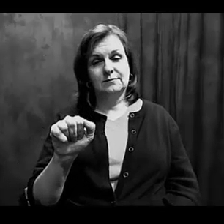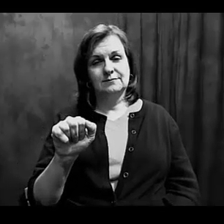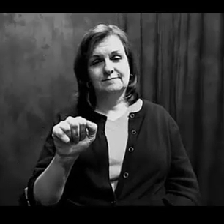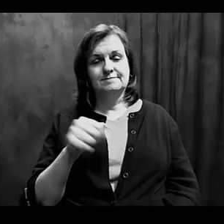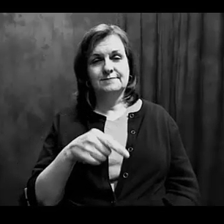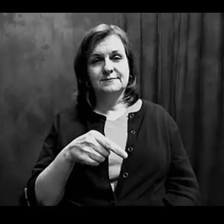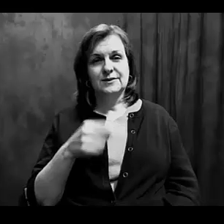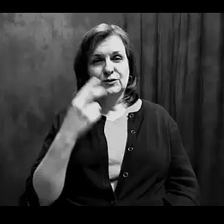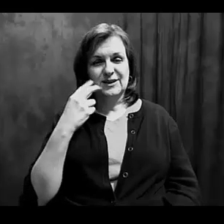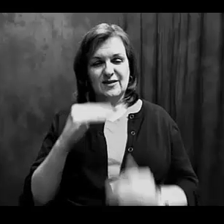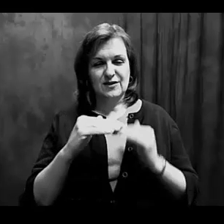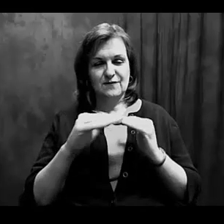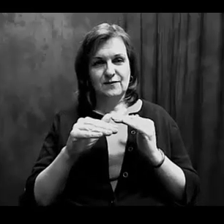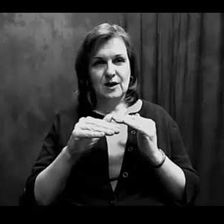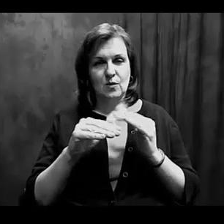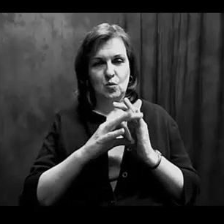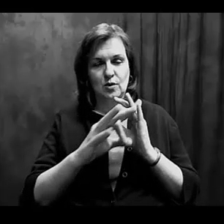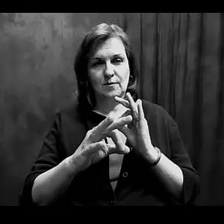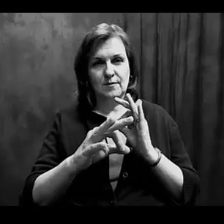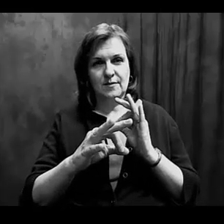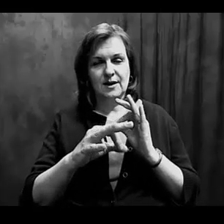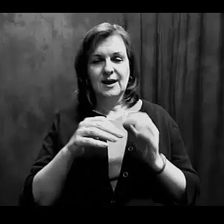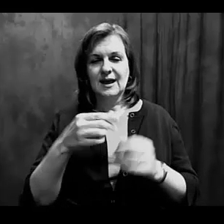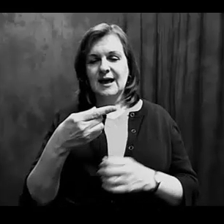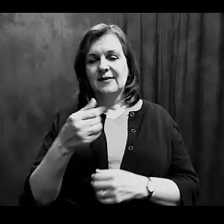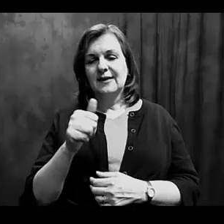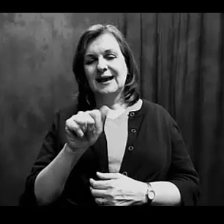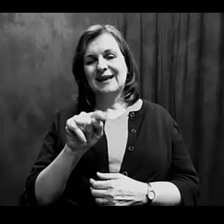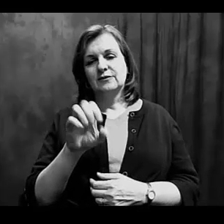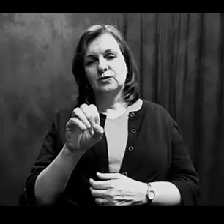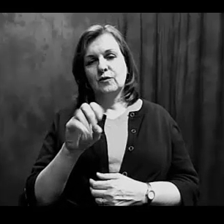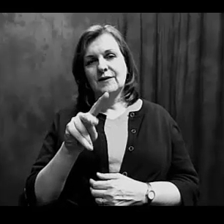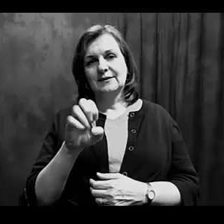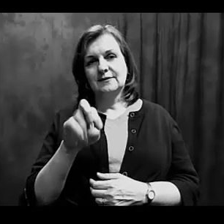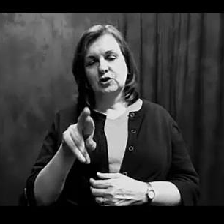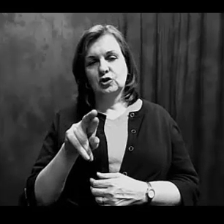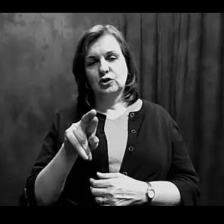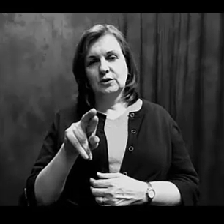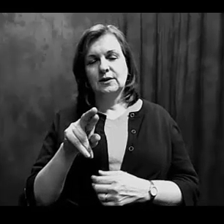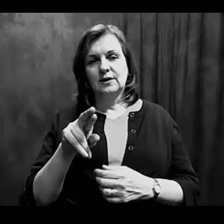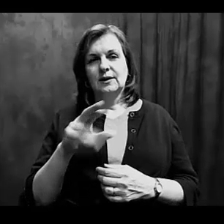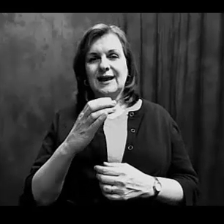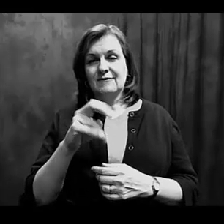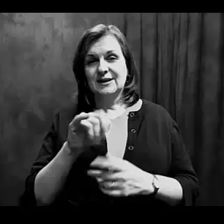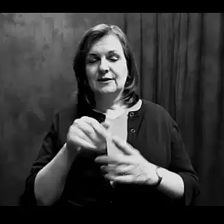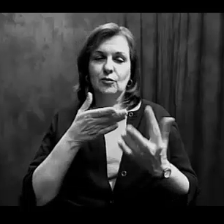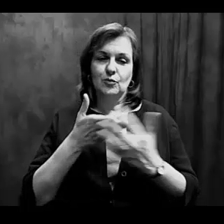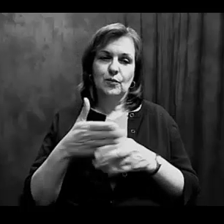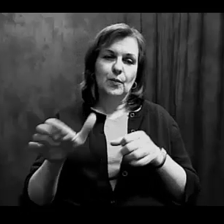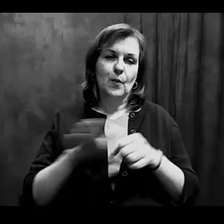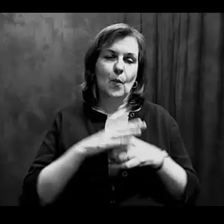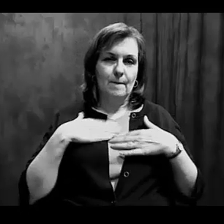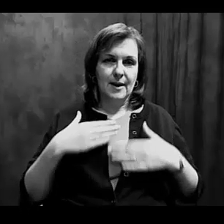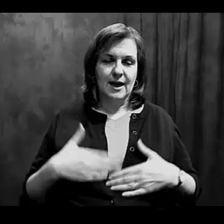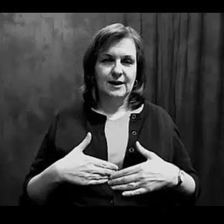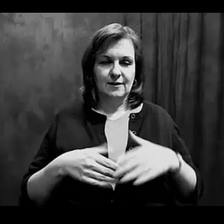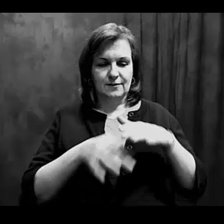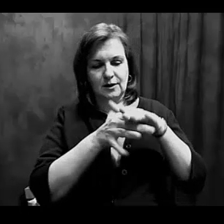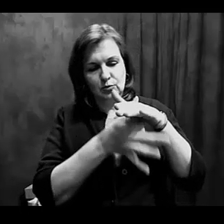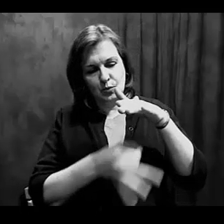so this flat worm you see the gastrovascular cavity is all throughout its body it has a single opening label here as its mouth but this is